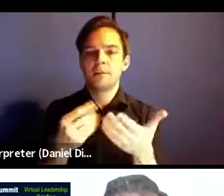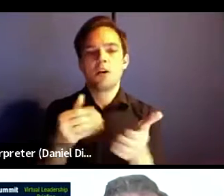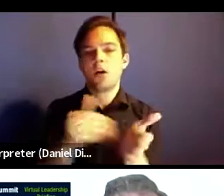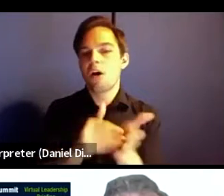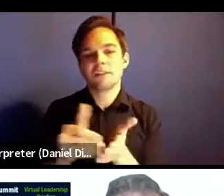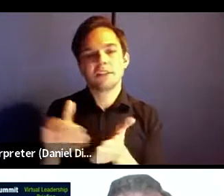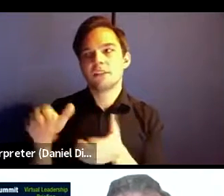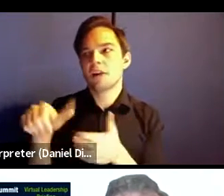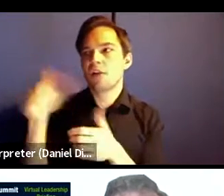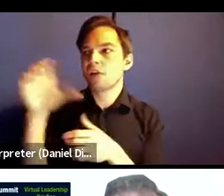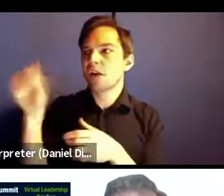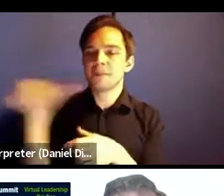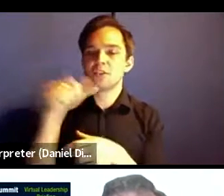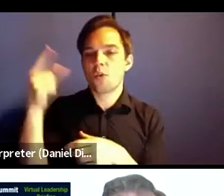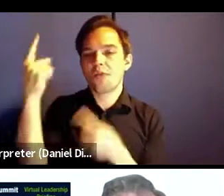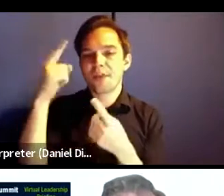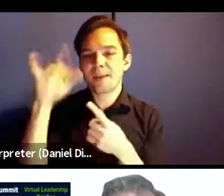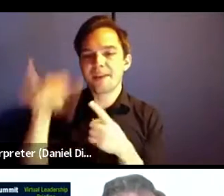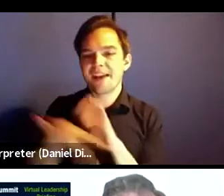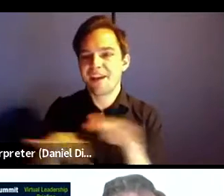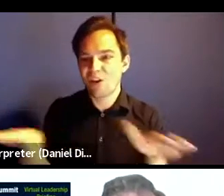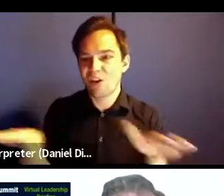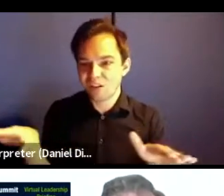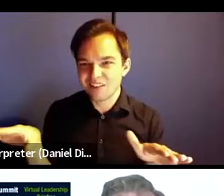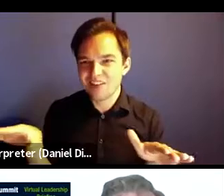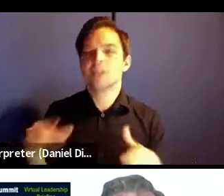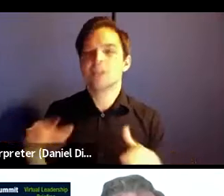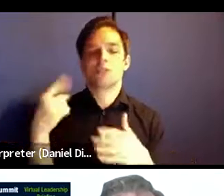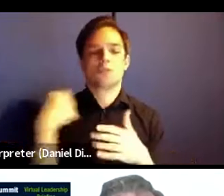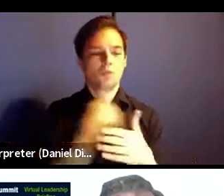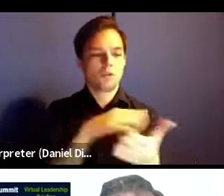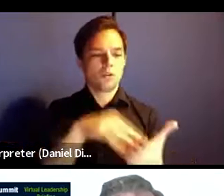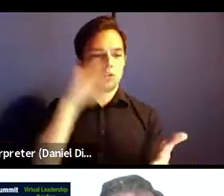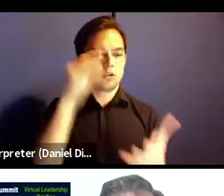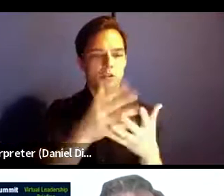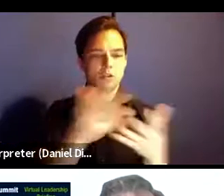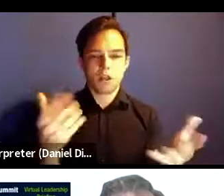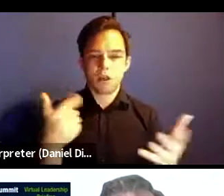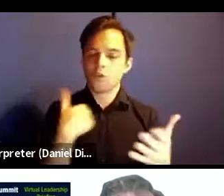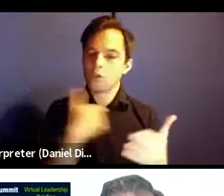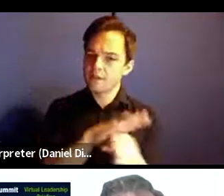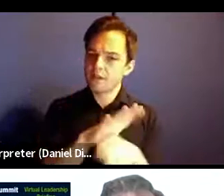So, I think we're learning a lot, and we have the time to really think about resetting